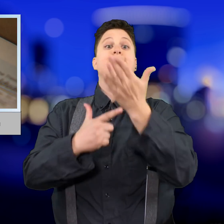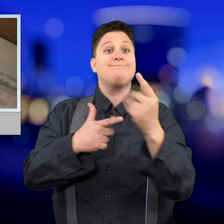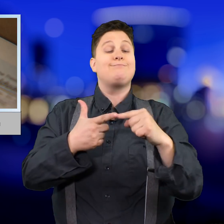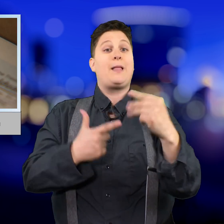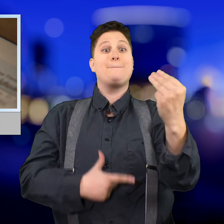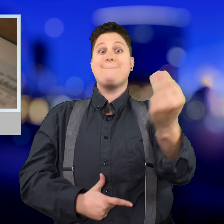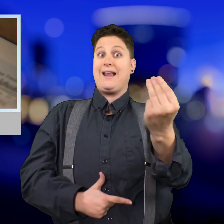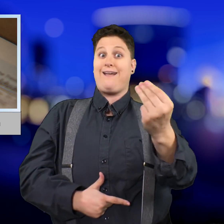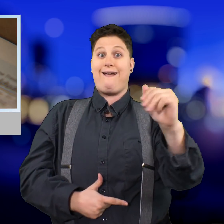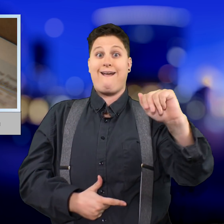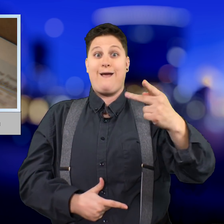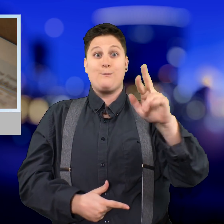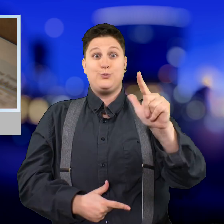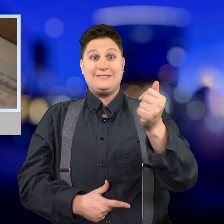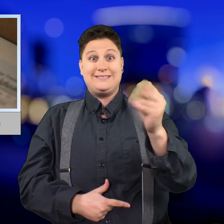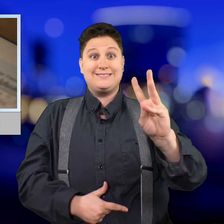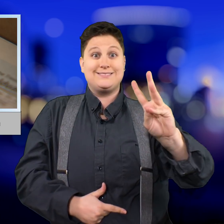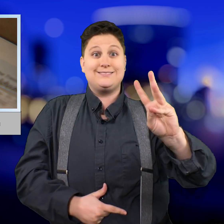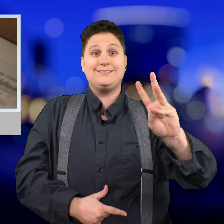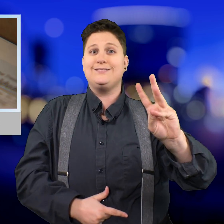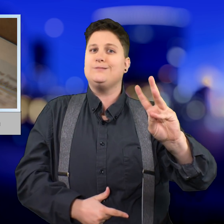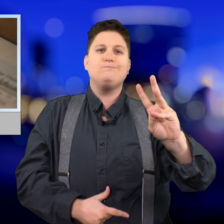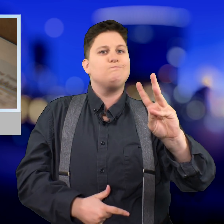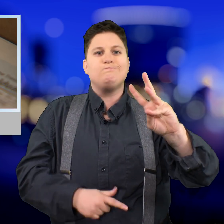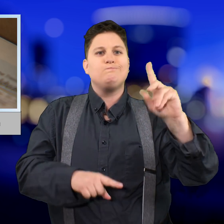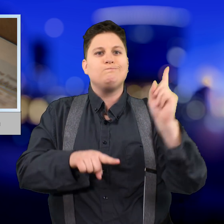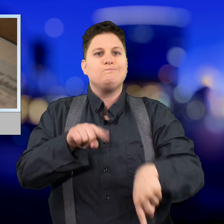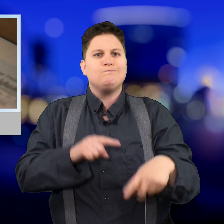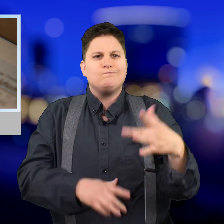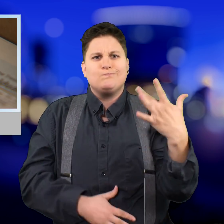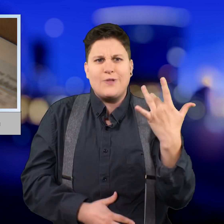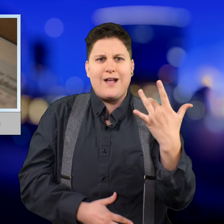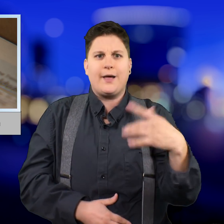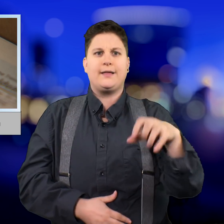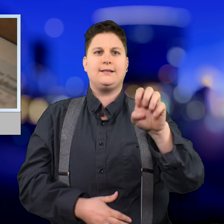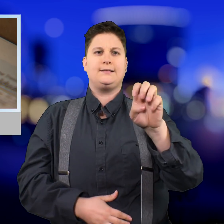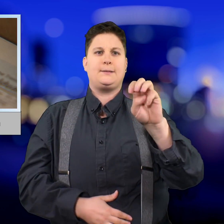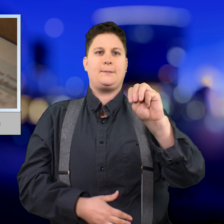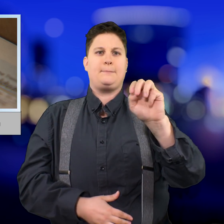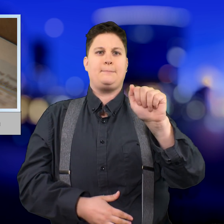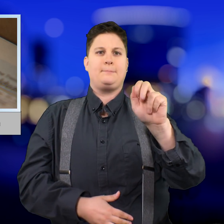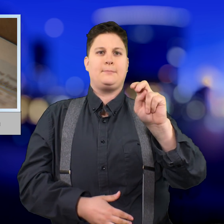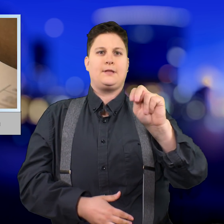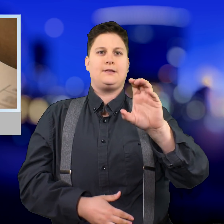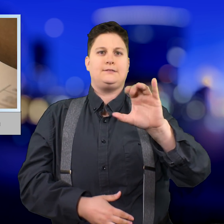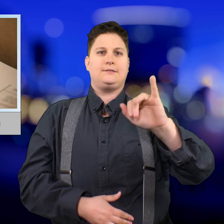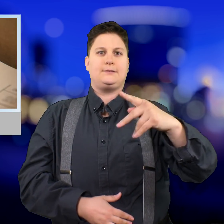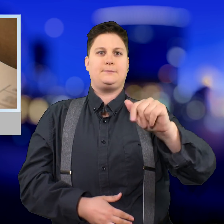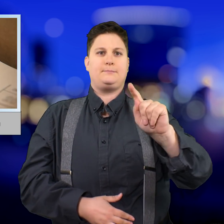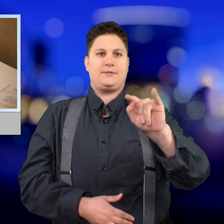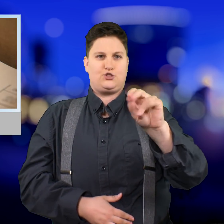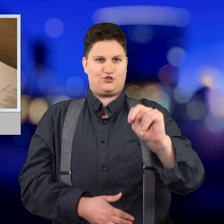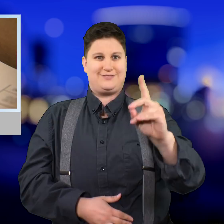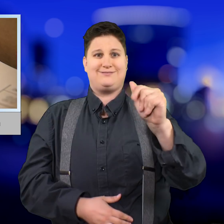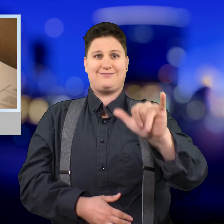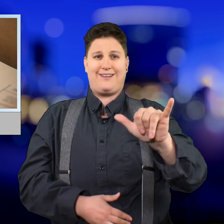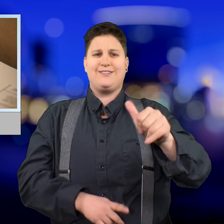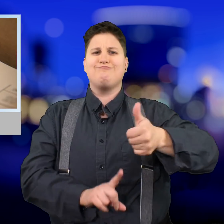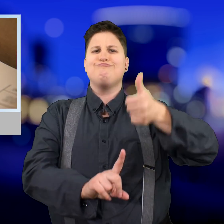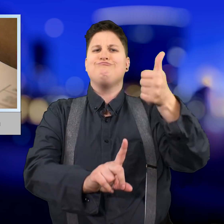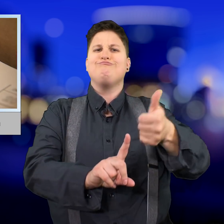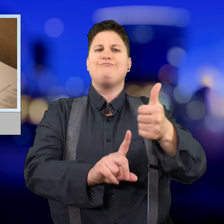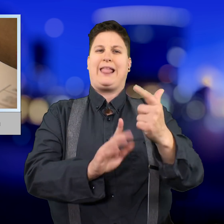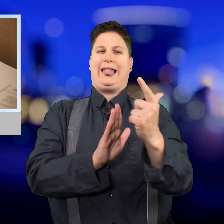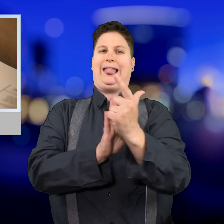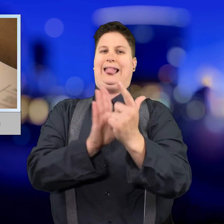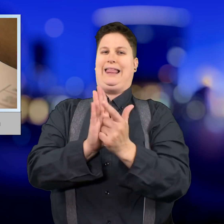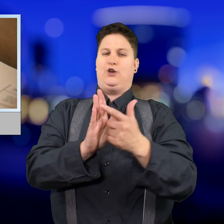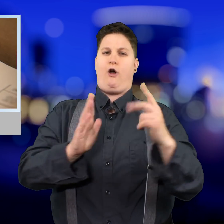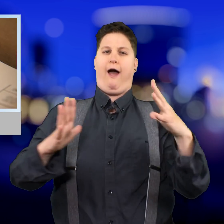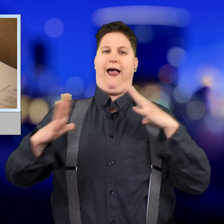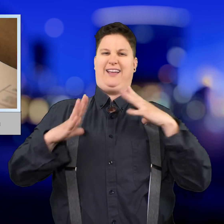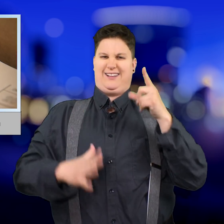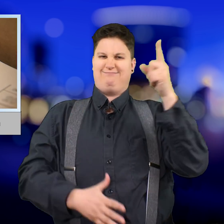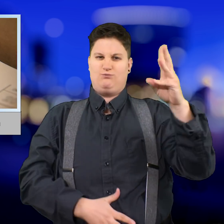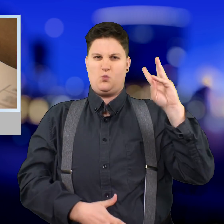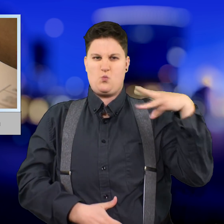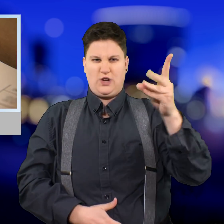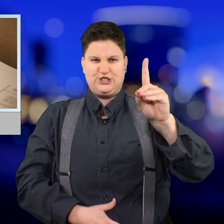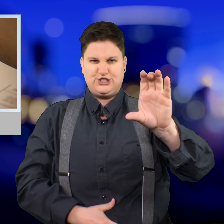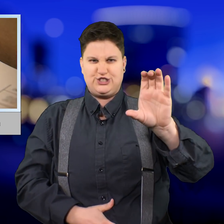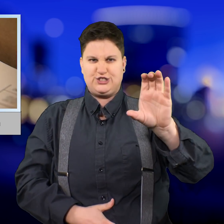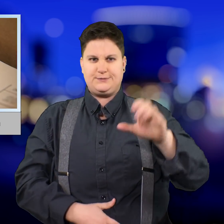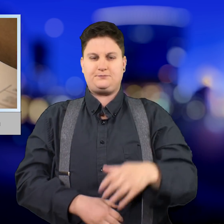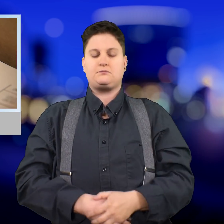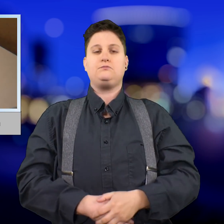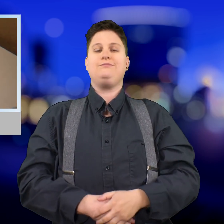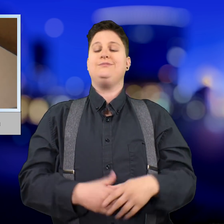And Monday, April 16th, is Emancipation Day, a legal holiday in Washington DC.